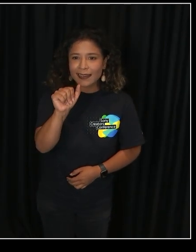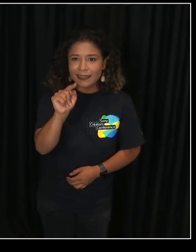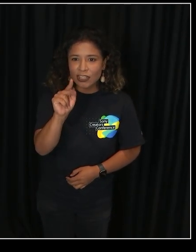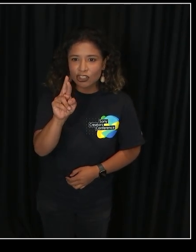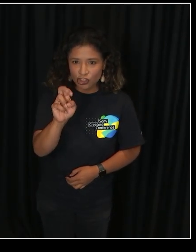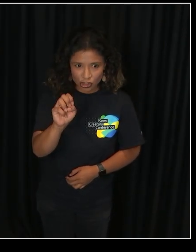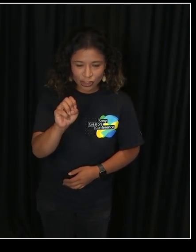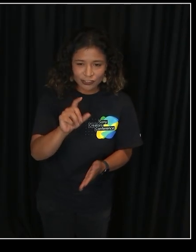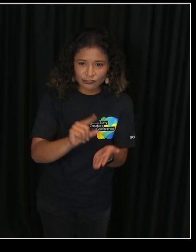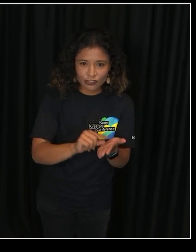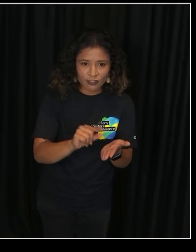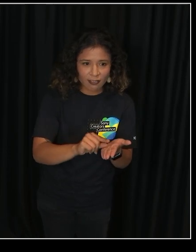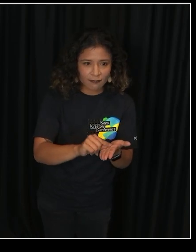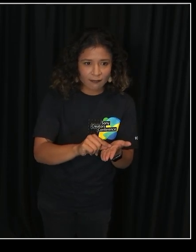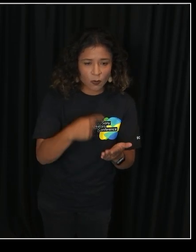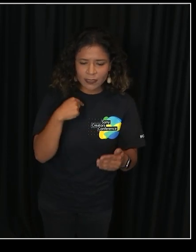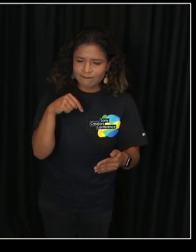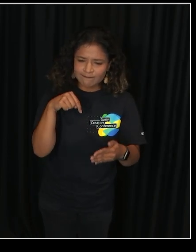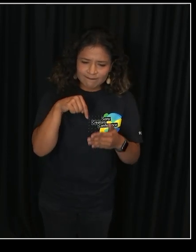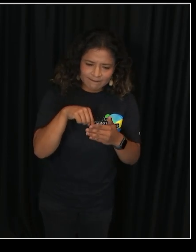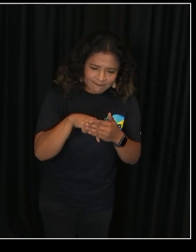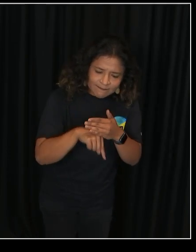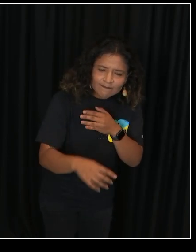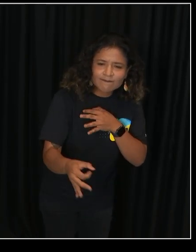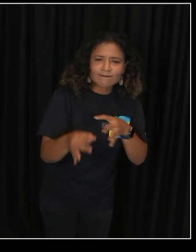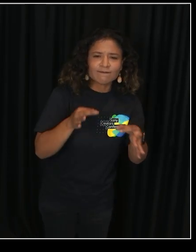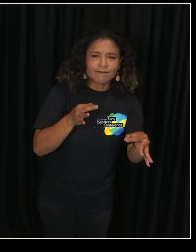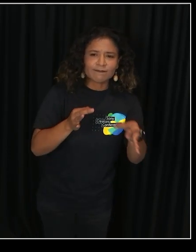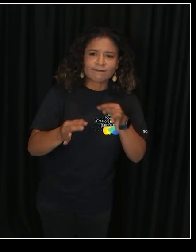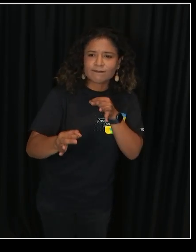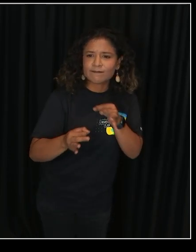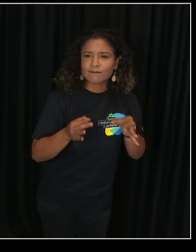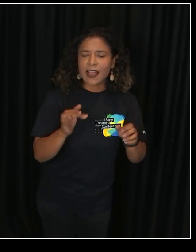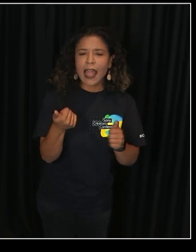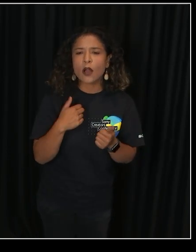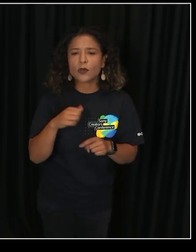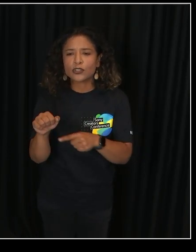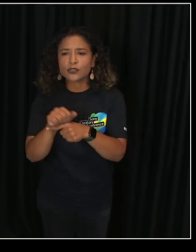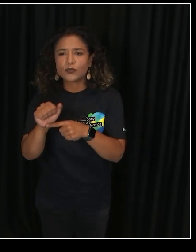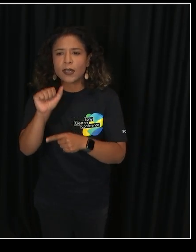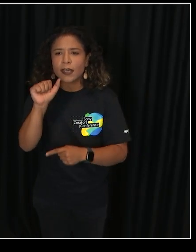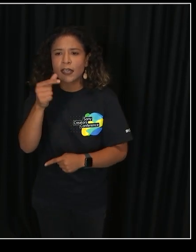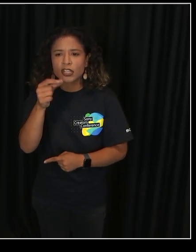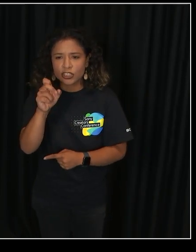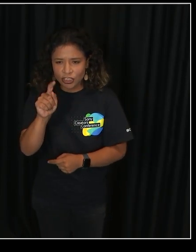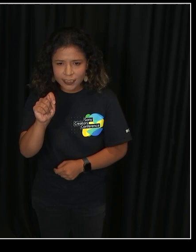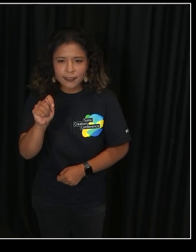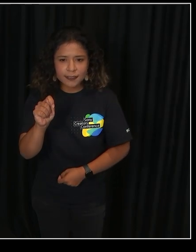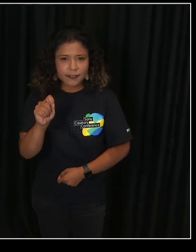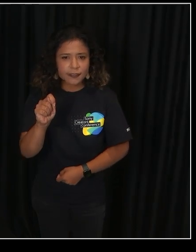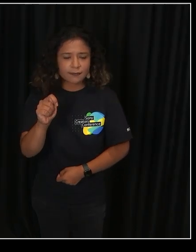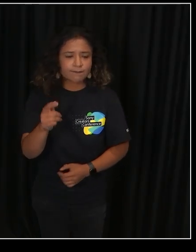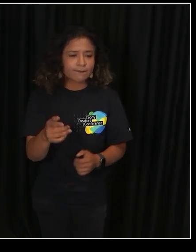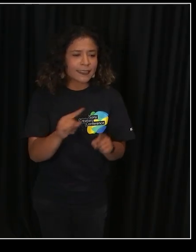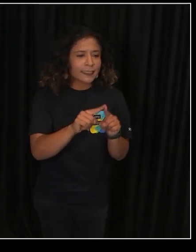We go into a lot of detail about how we train the agent and the techniques that went into it.